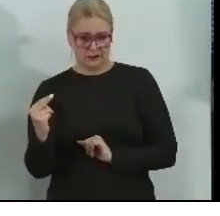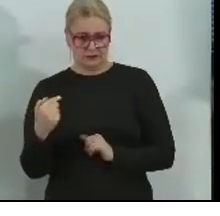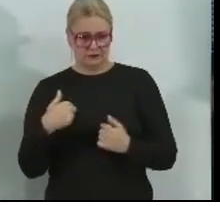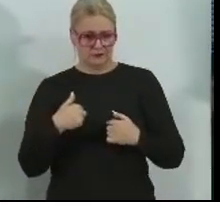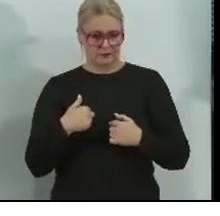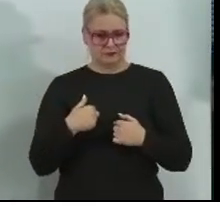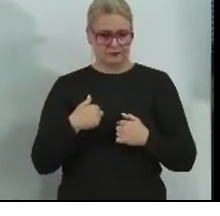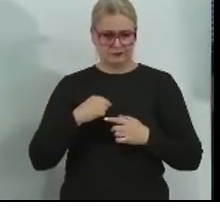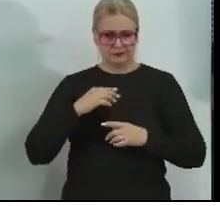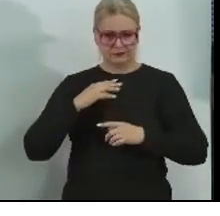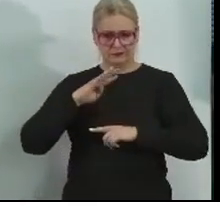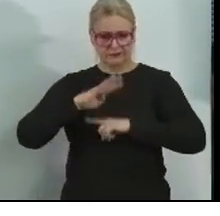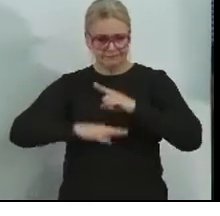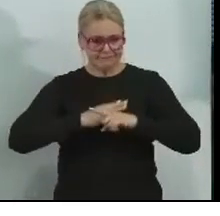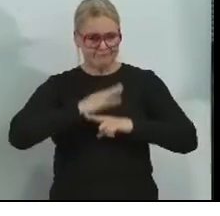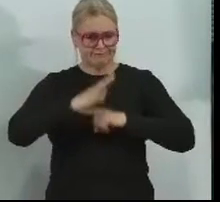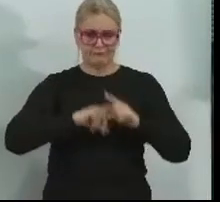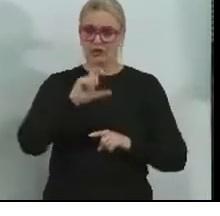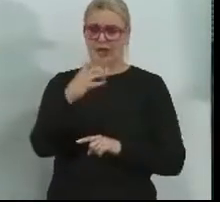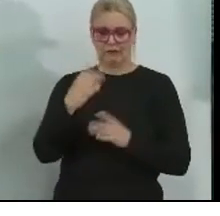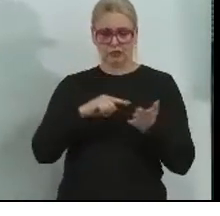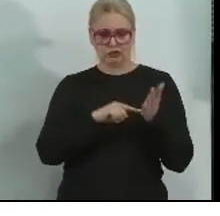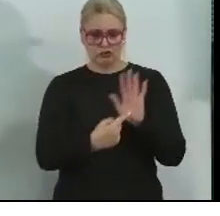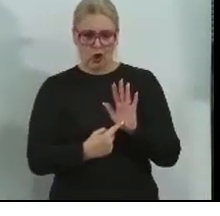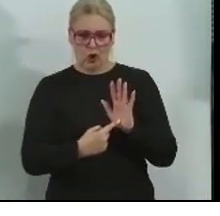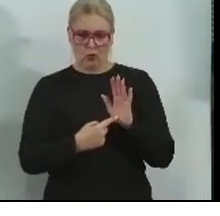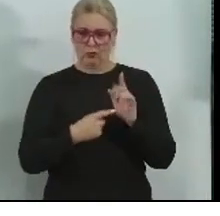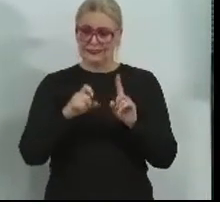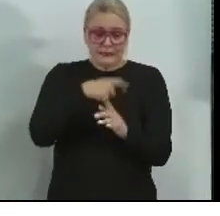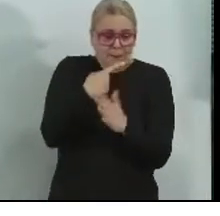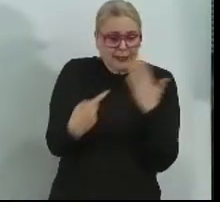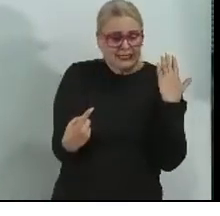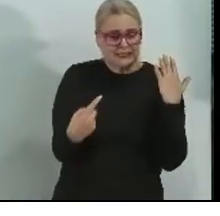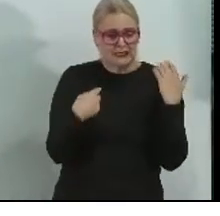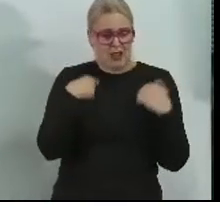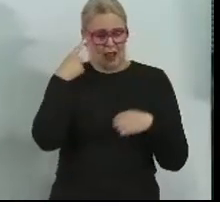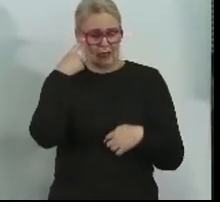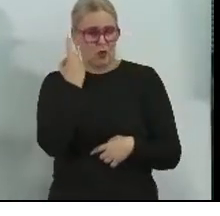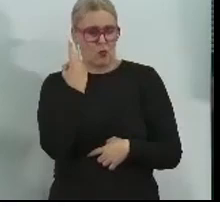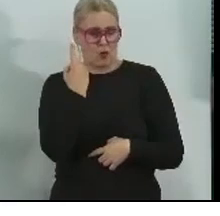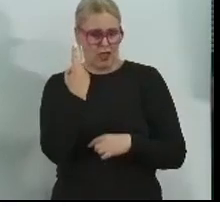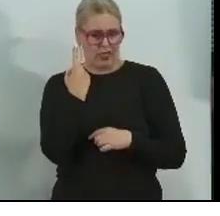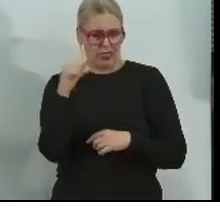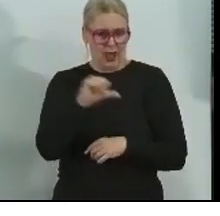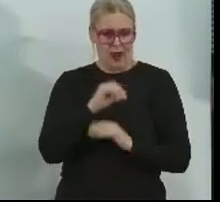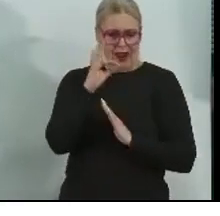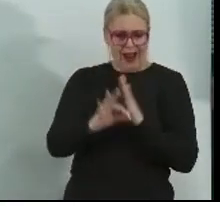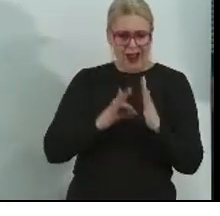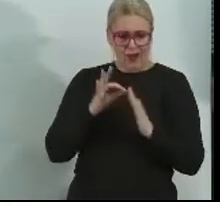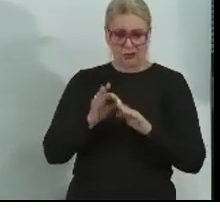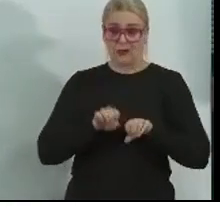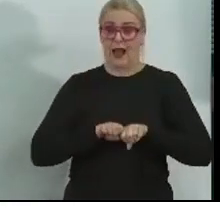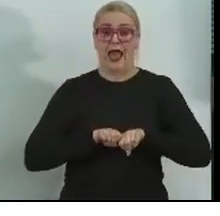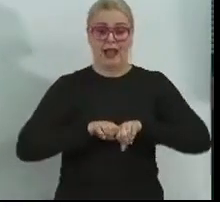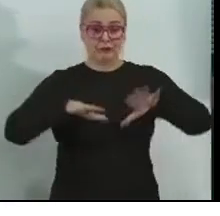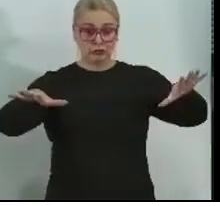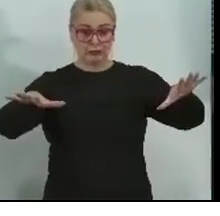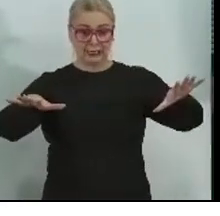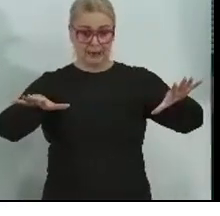This Paralympics in 2012, it was 177 hours of live coverage. We've never been done before. But so you've got this kind of